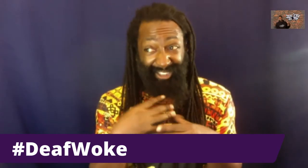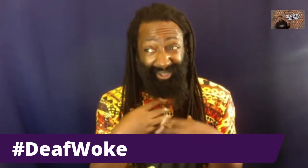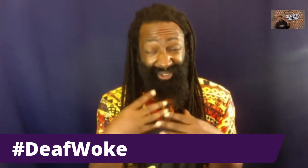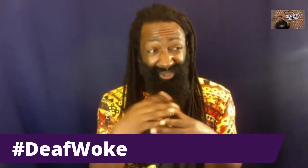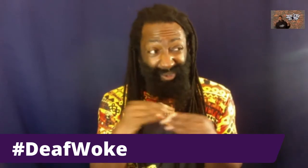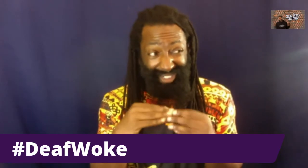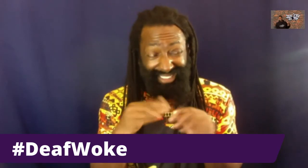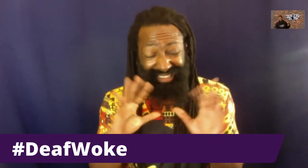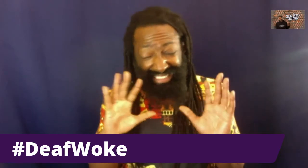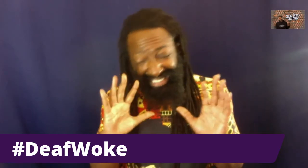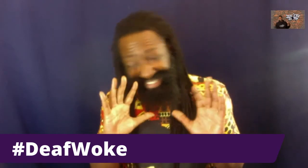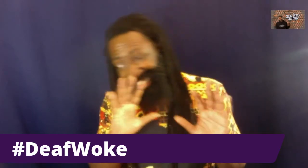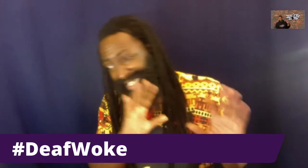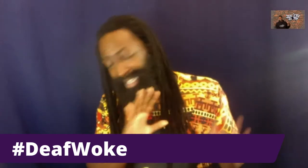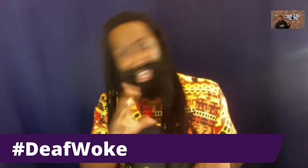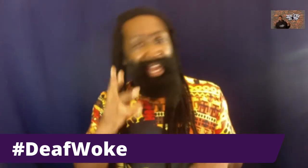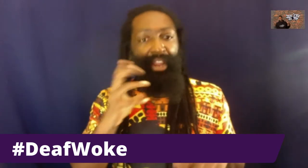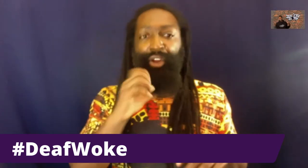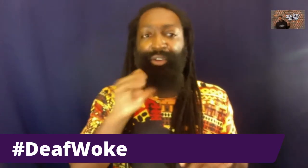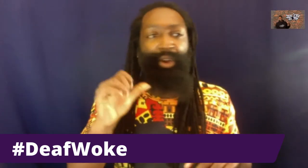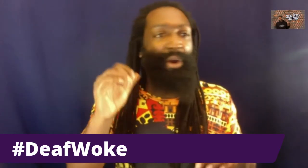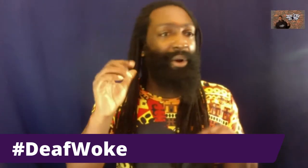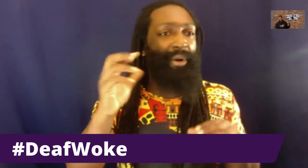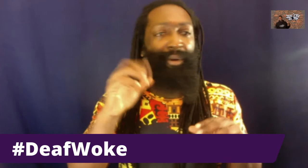you know, some people. Share my story.